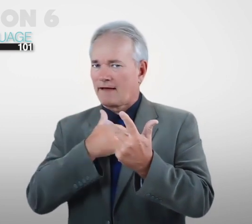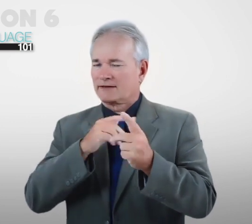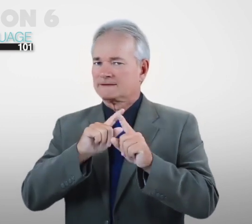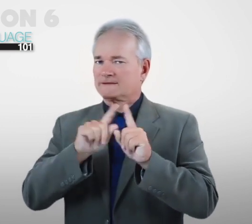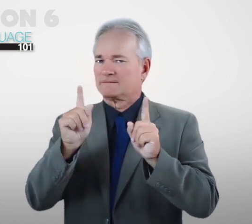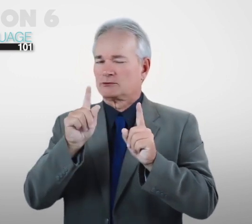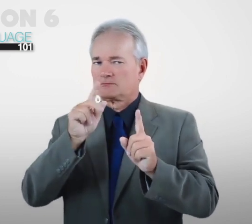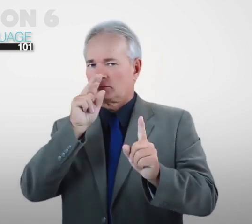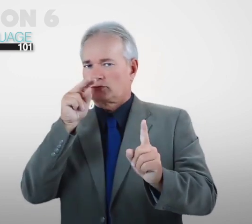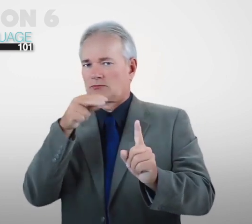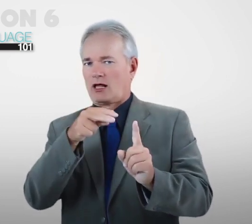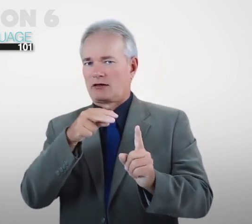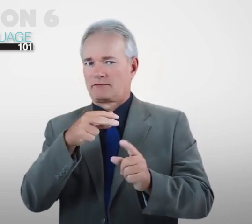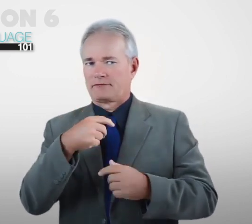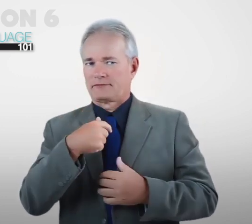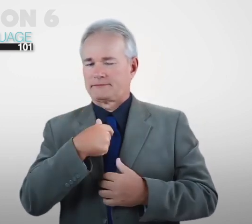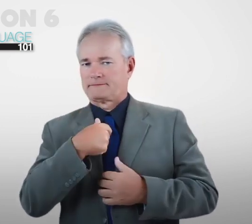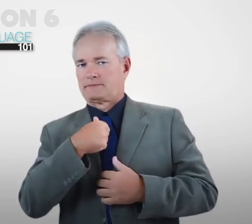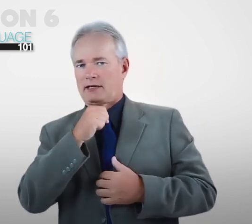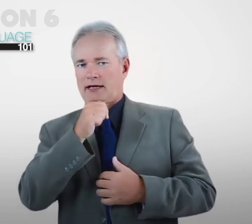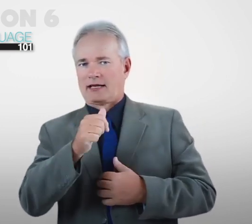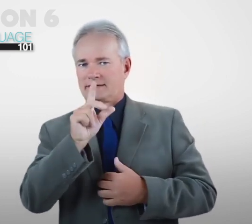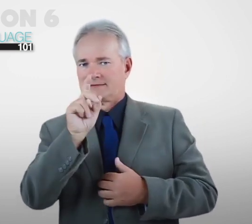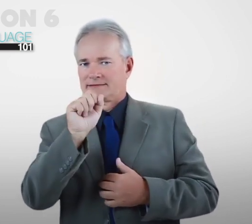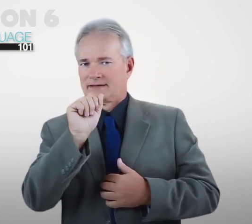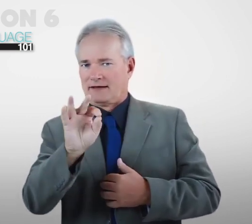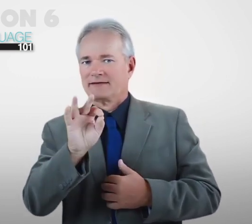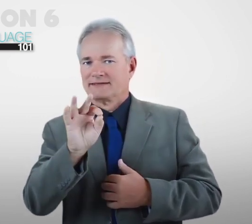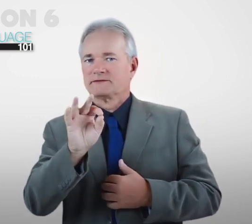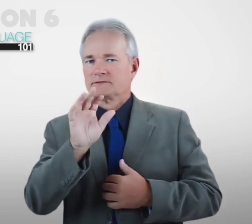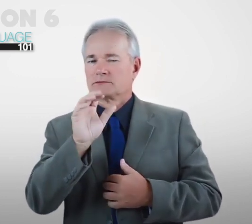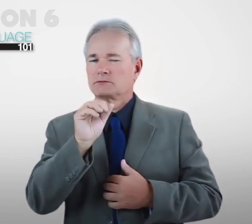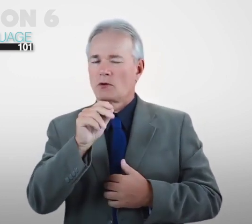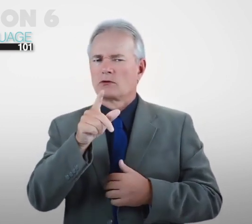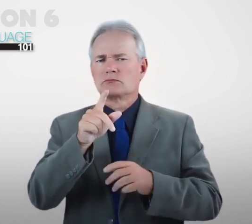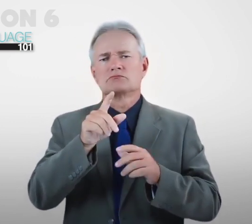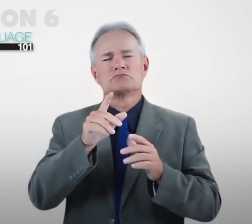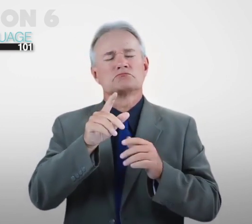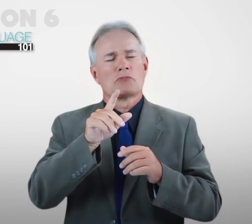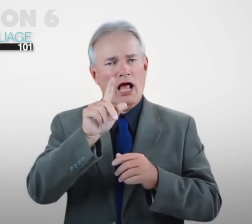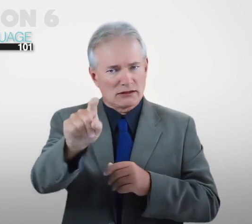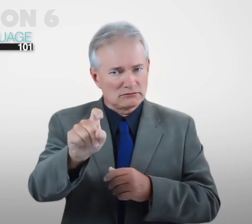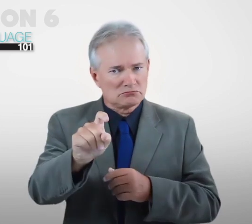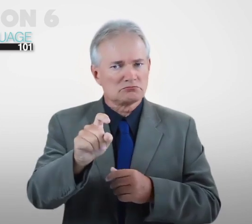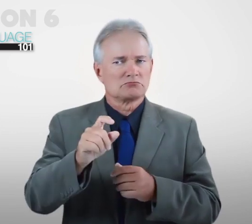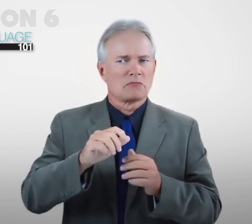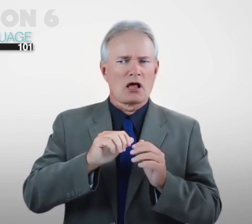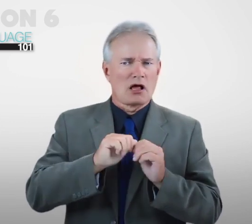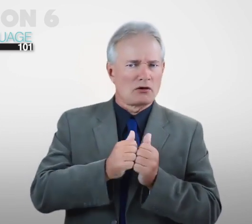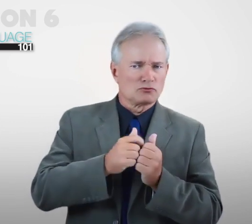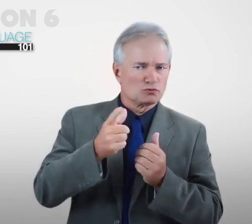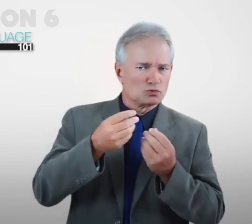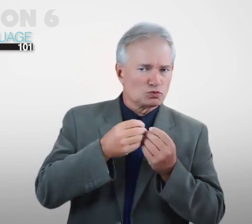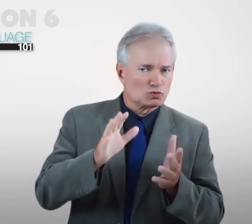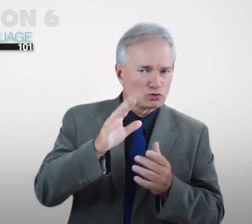are not really the same, they all have different perspectives on how they view themselves. So it's okay to ask,